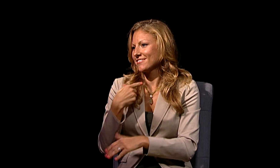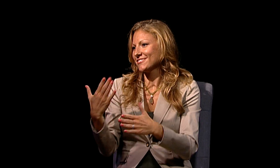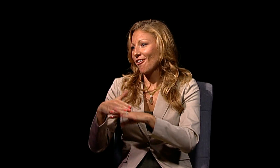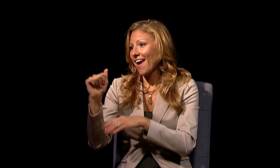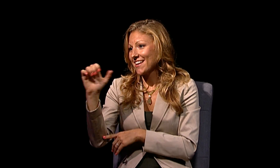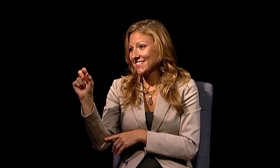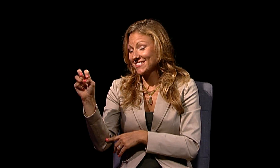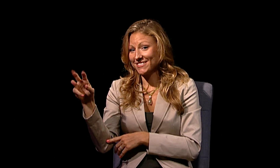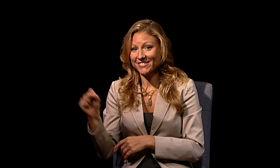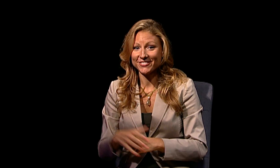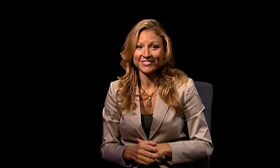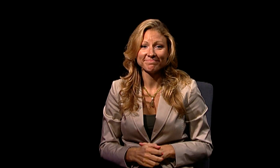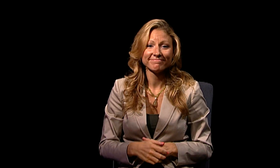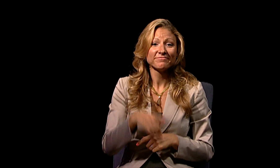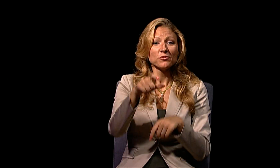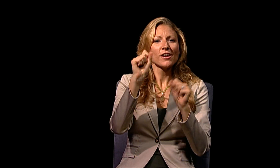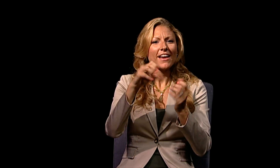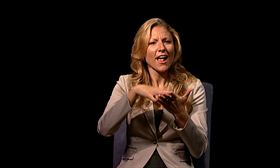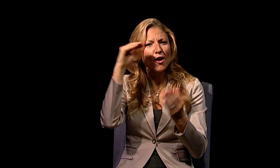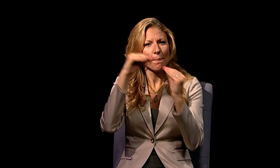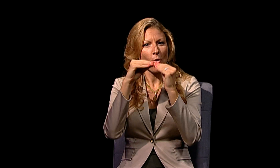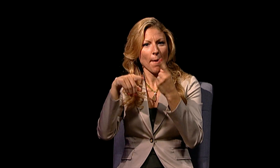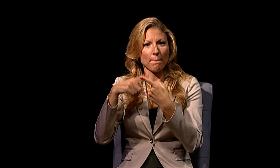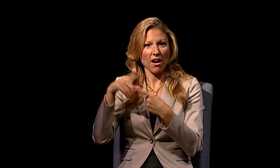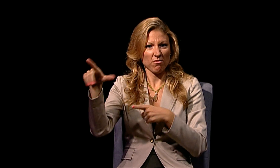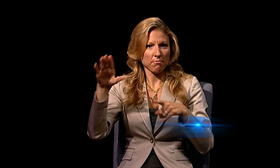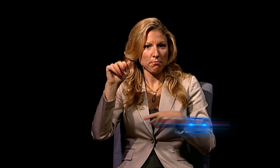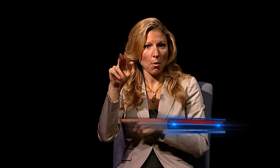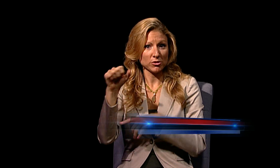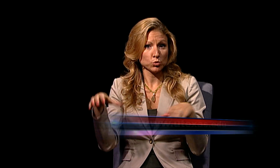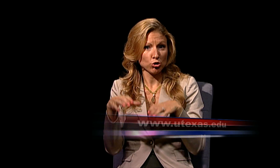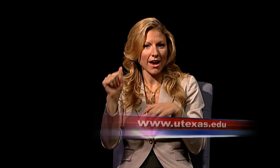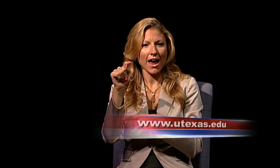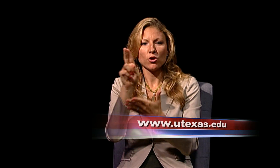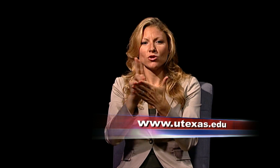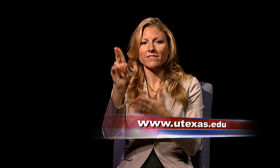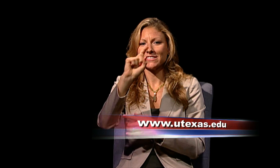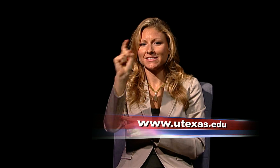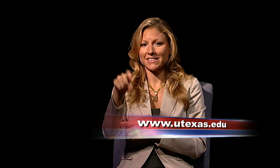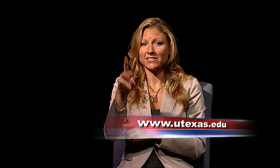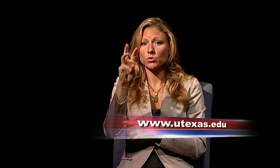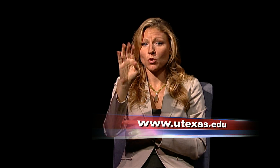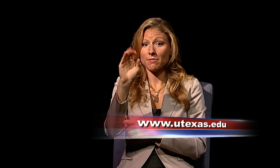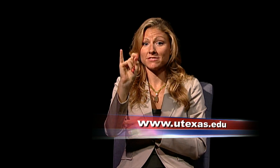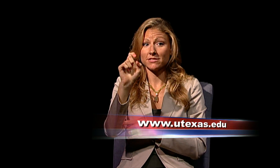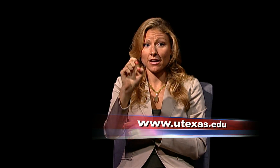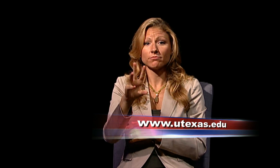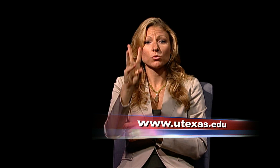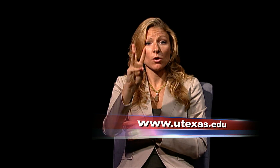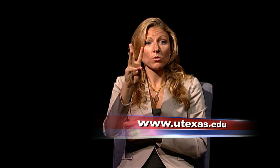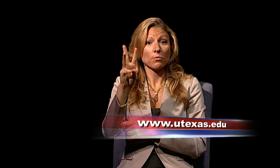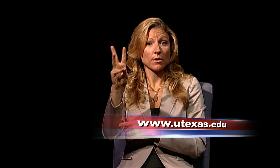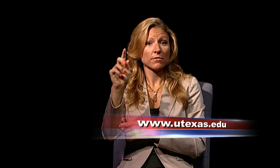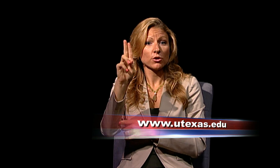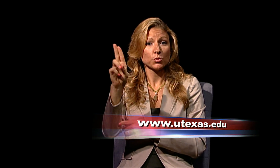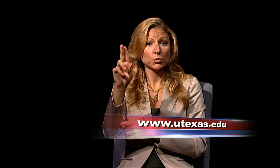THANK YOU, BARBARA, FOR BEING WITH US HERE TODAY ON "ACCESS NEWS". YOU CAN LEARN MORE ABOUT BARBARA'S WORK AT THE UNIVERSITY OF TEXAS WEBSITE,